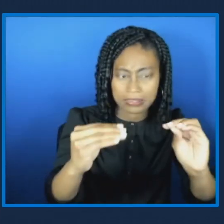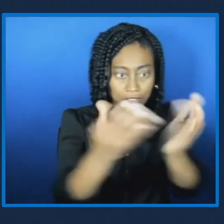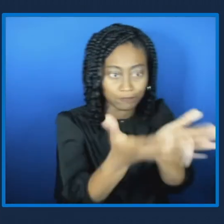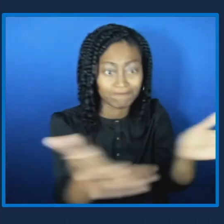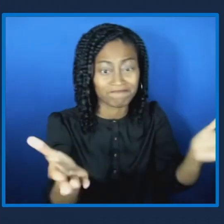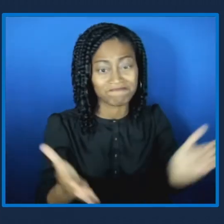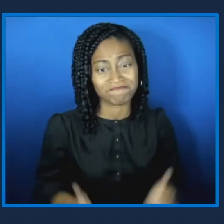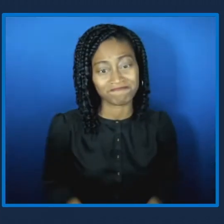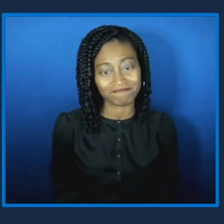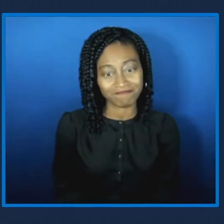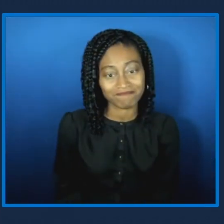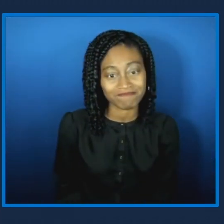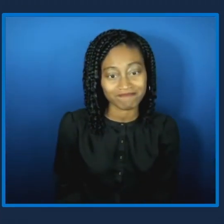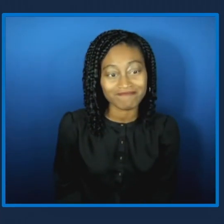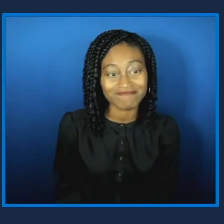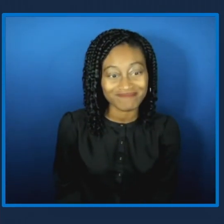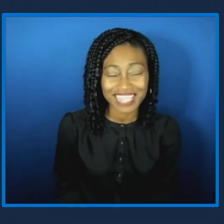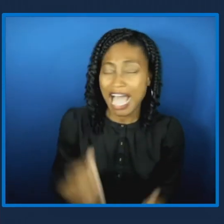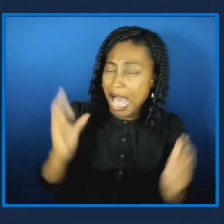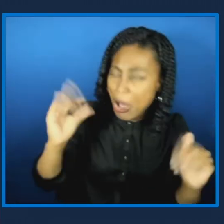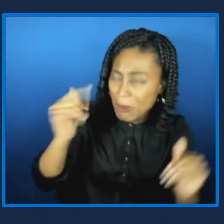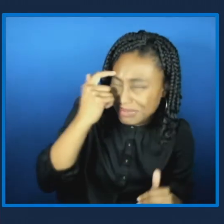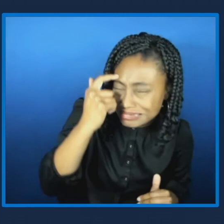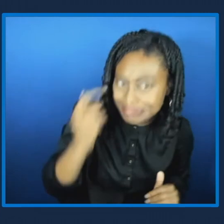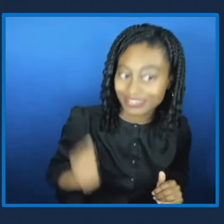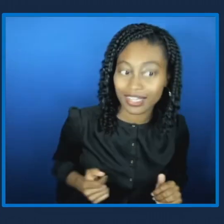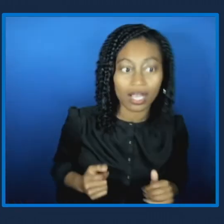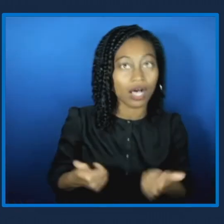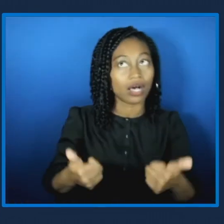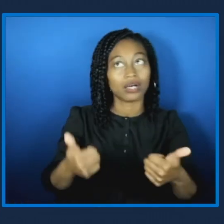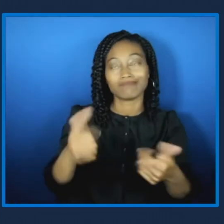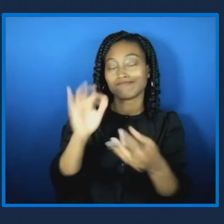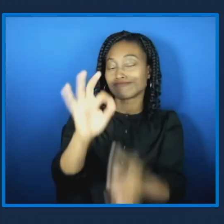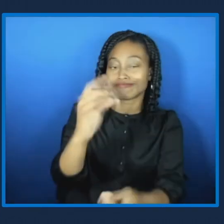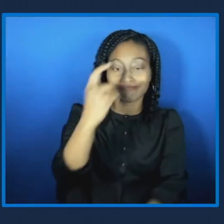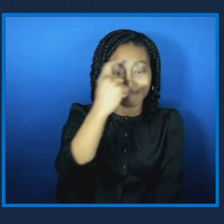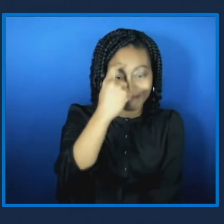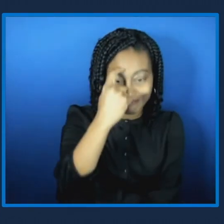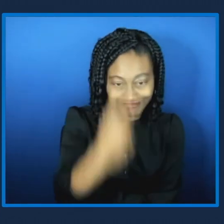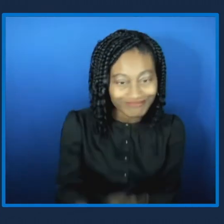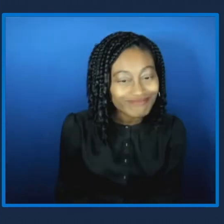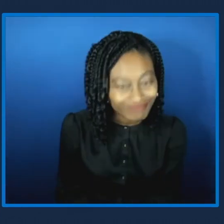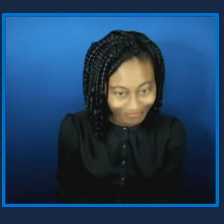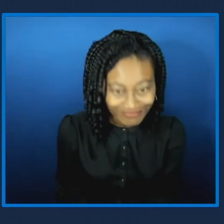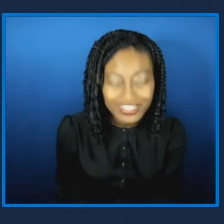Amazing. I hope that makes sense. It makes perfect sense. And we're all cheering you on. Absolutely.